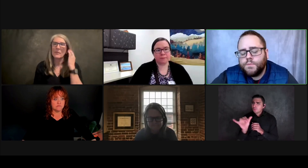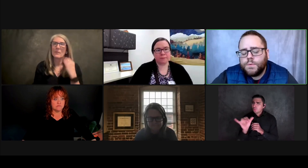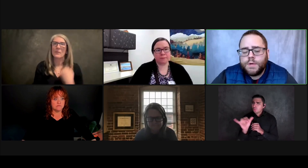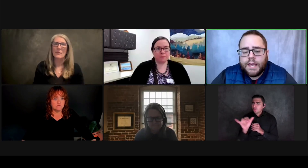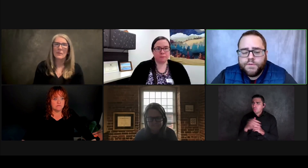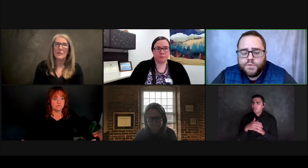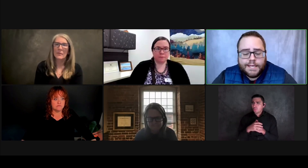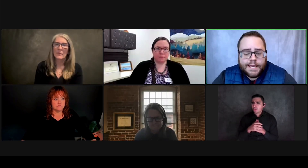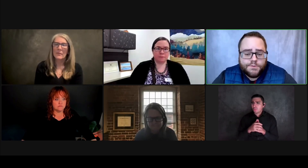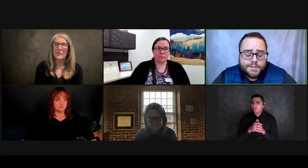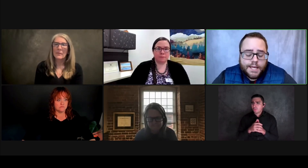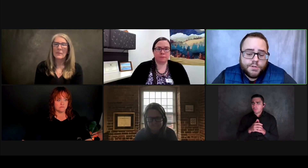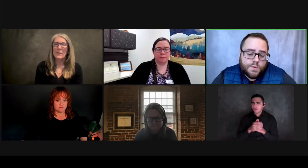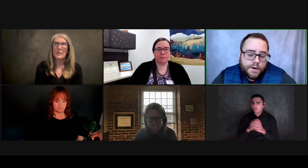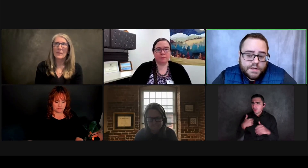We haven't really encountered that too often.